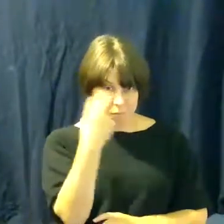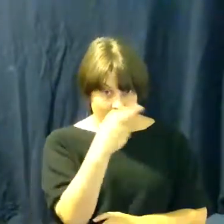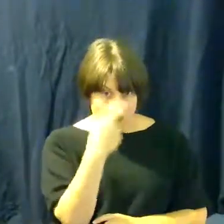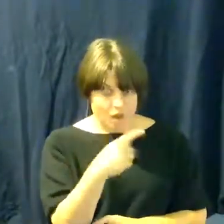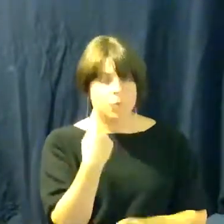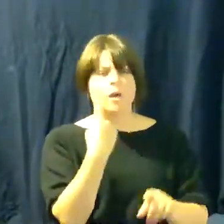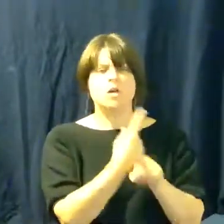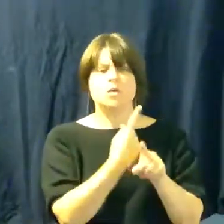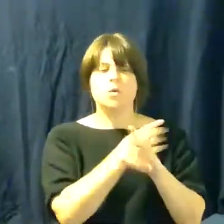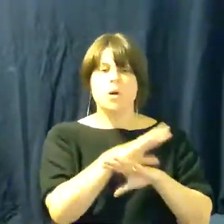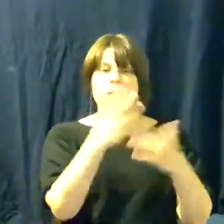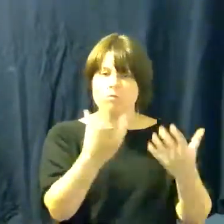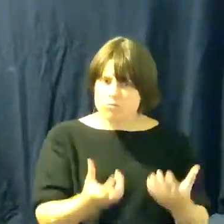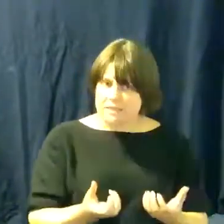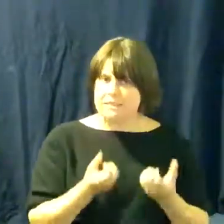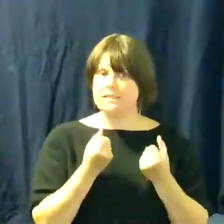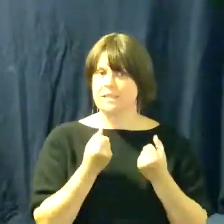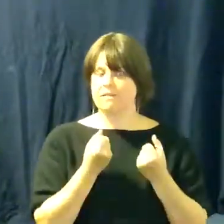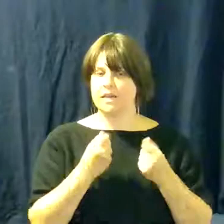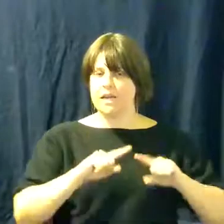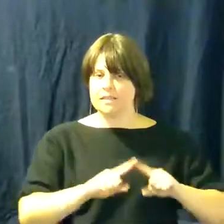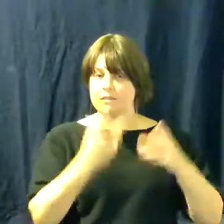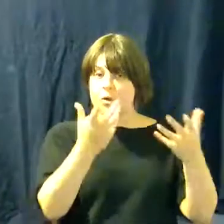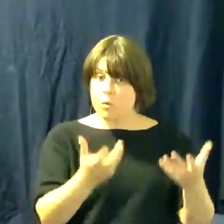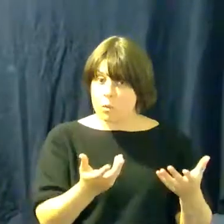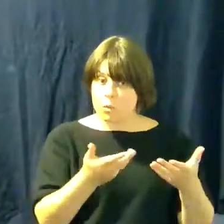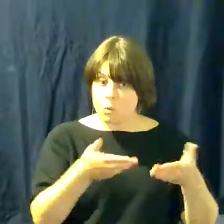. I think because we're d deafblind, for a deafblind group,